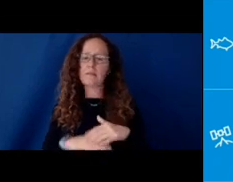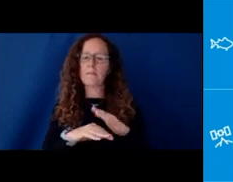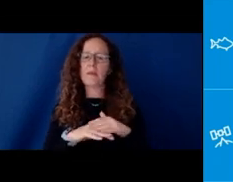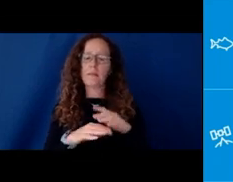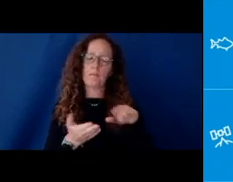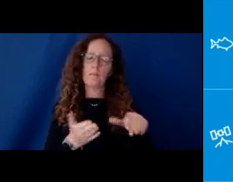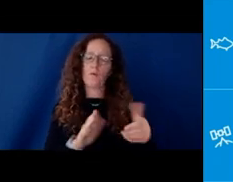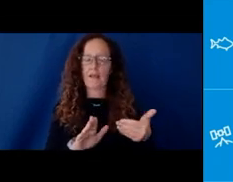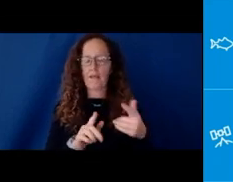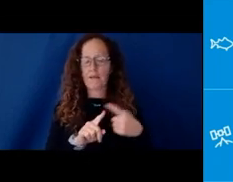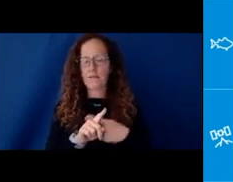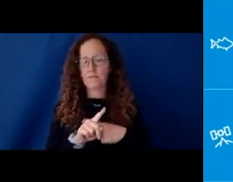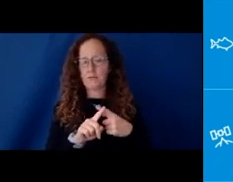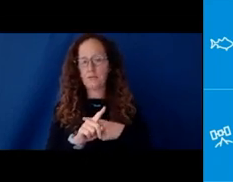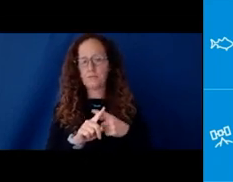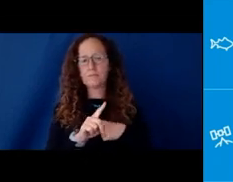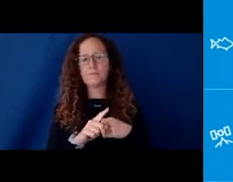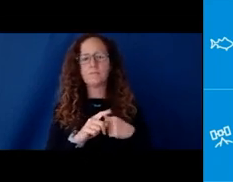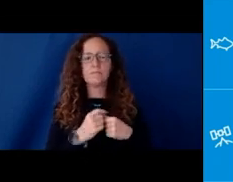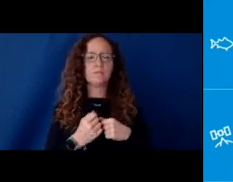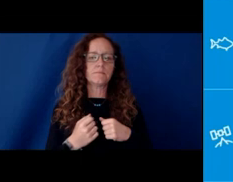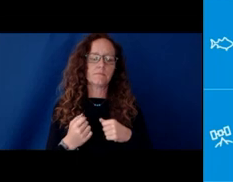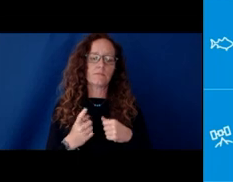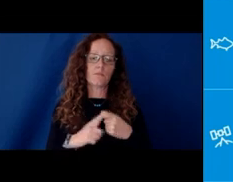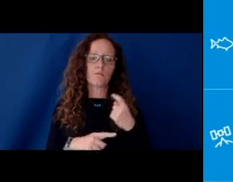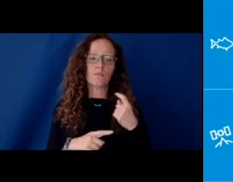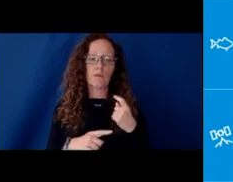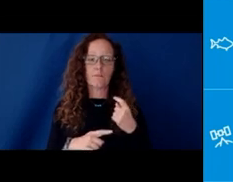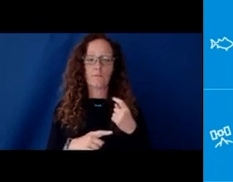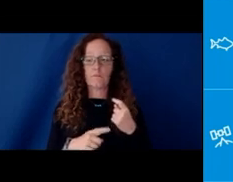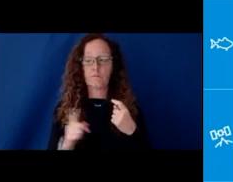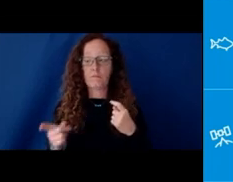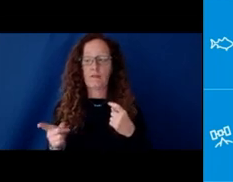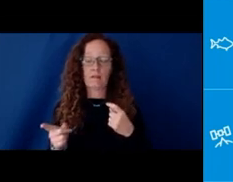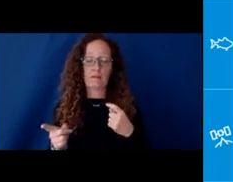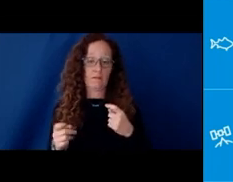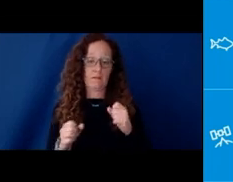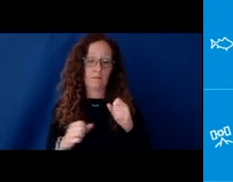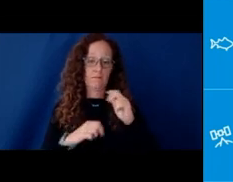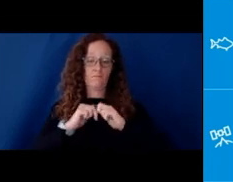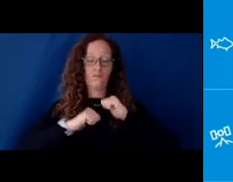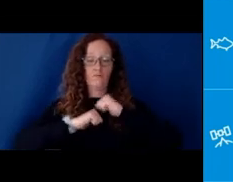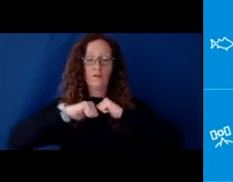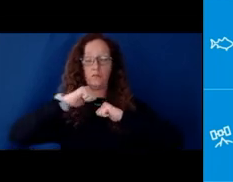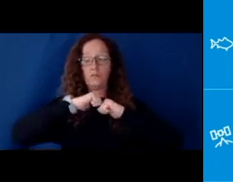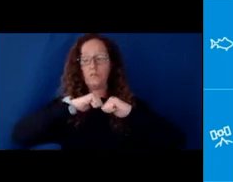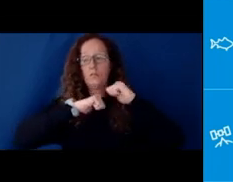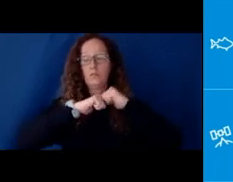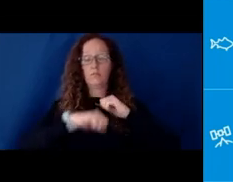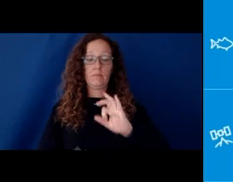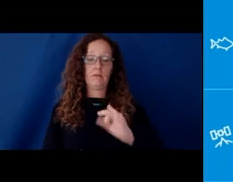So just based on construct, this is the point at which the effect of cold stops and the effect of